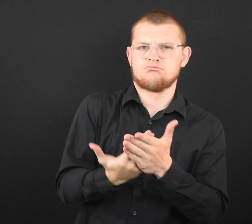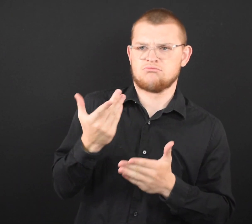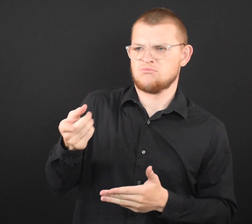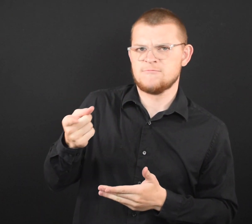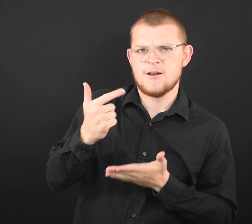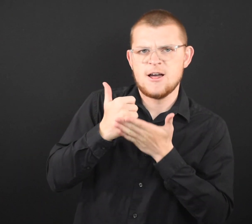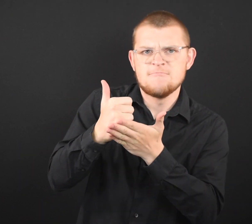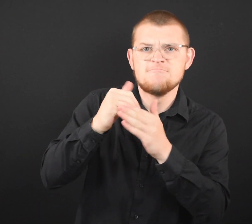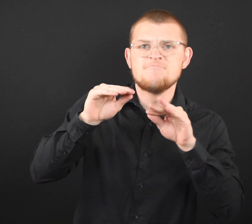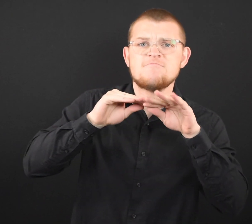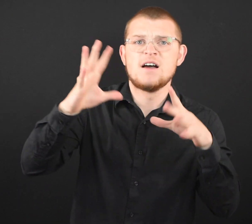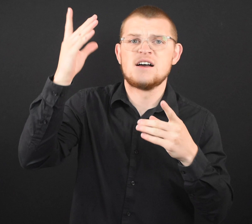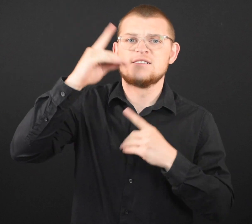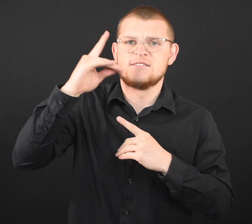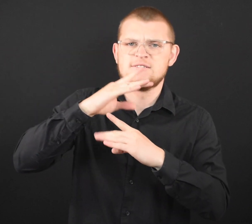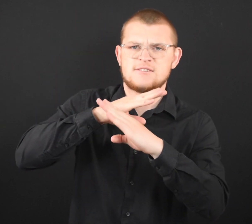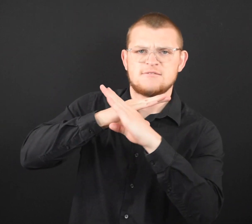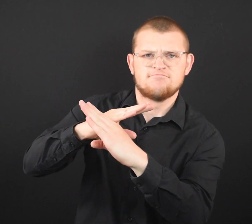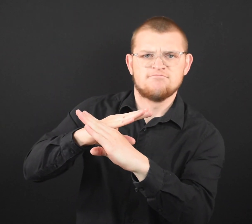who cannot get vaccinated. ●